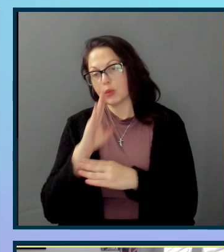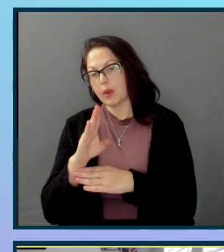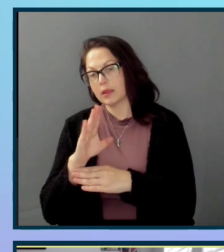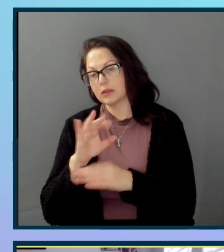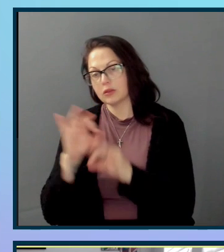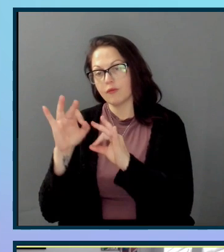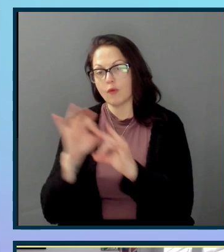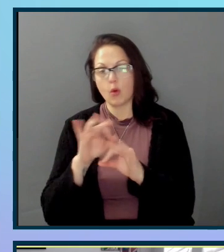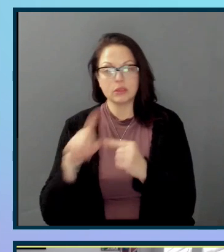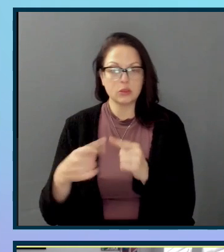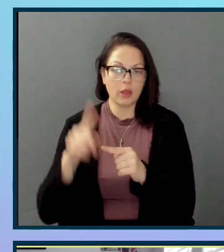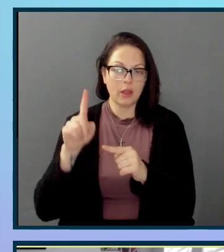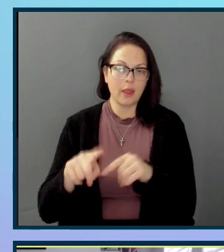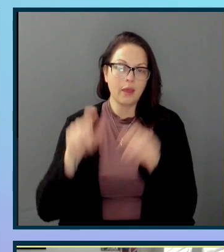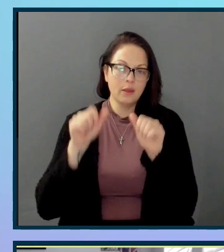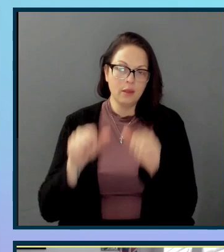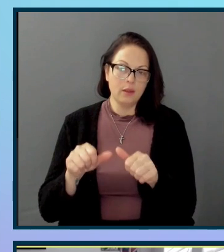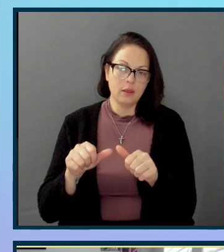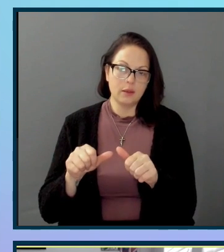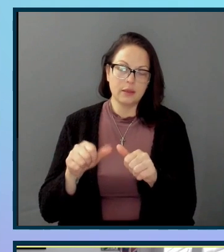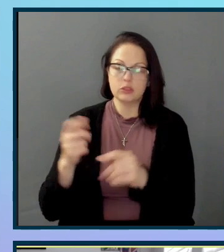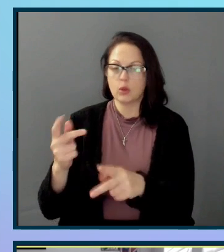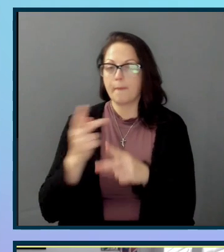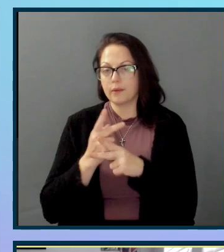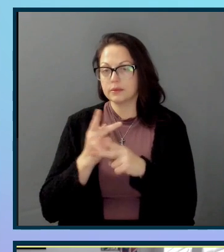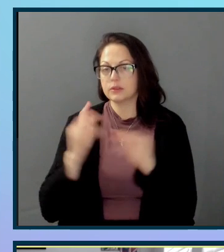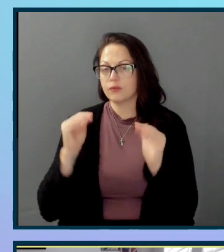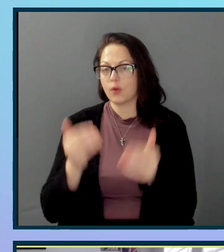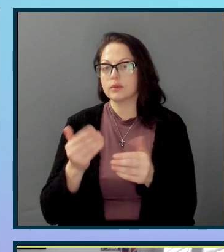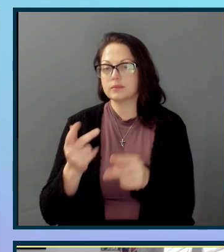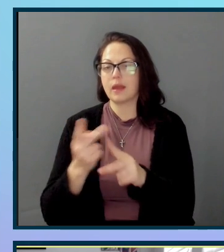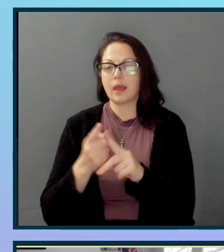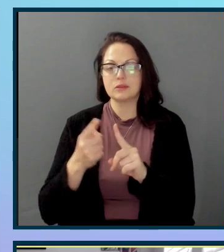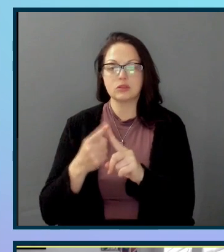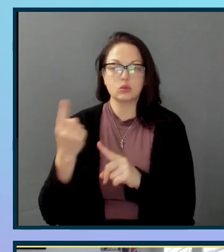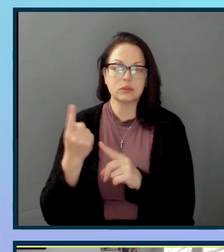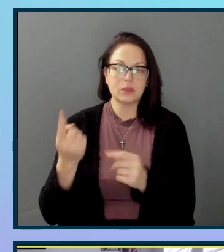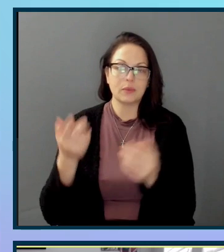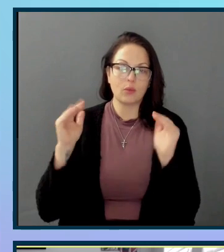and their ability to return back to something that they were focusing on before